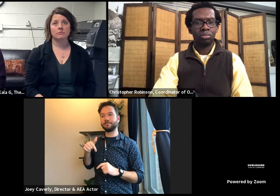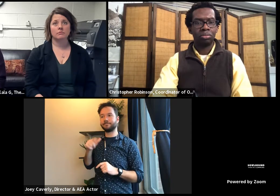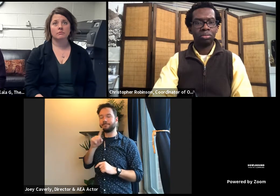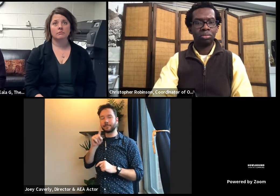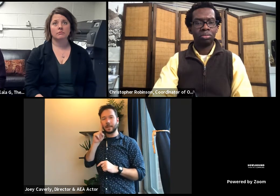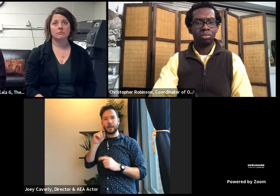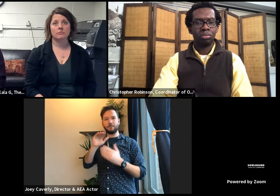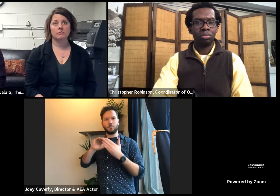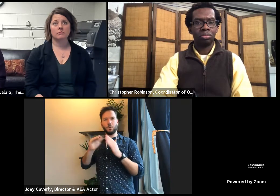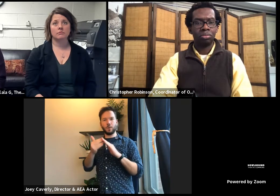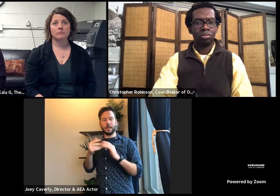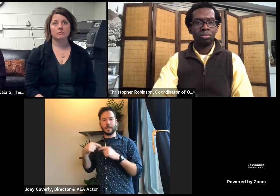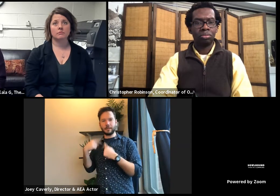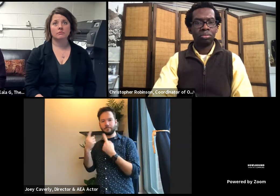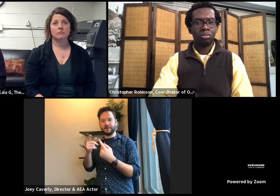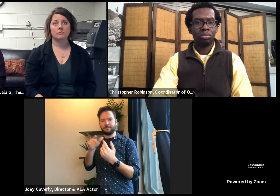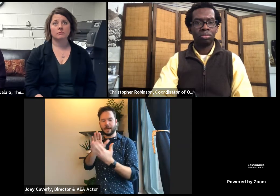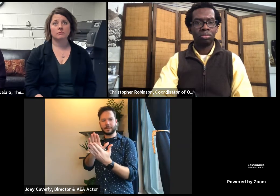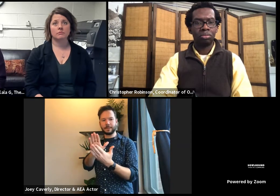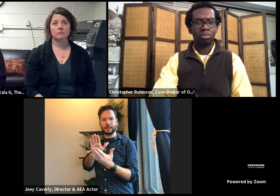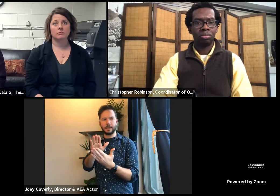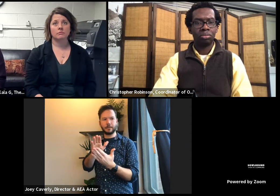A theater company should understand that the deaf community